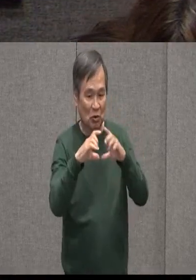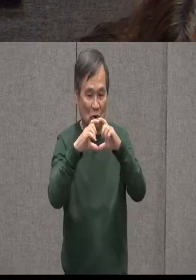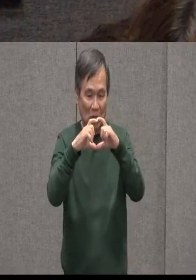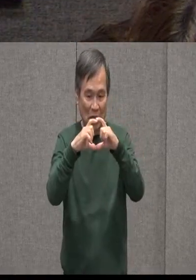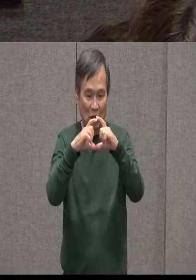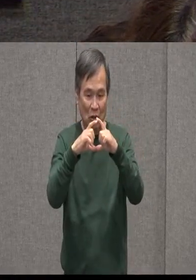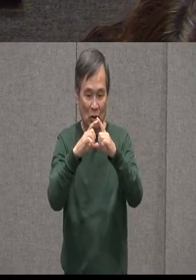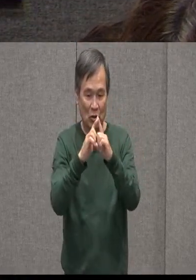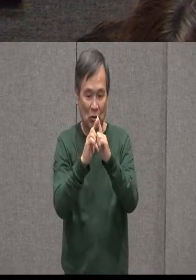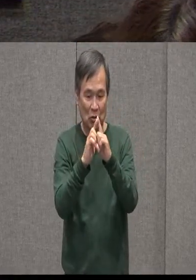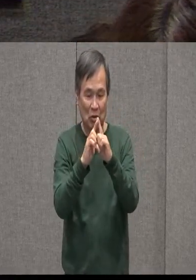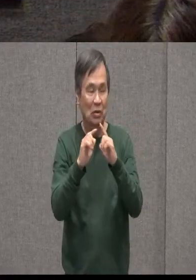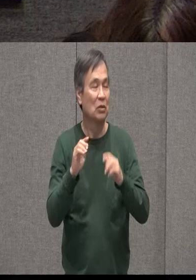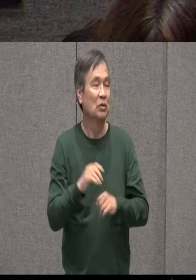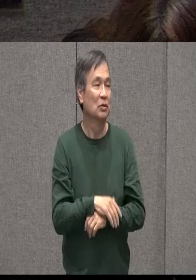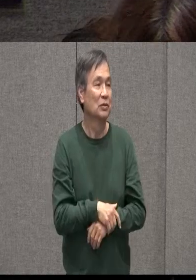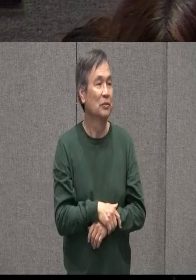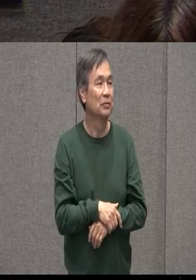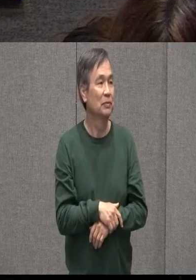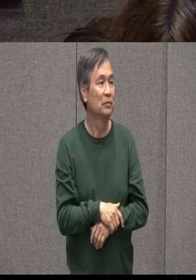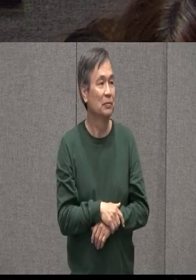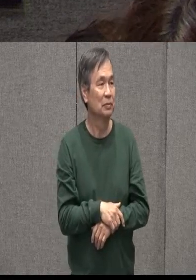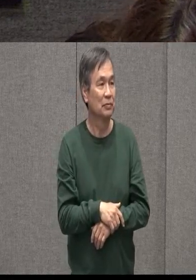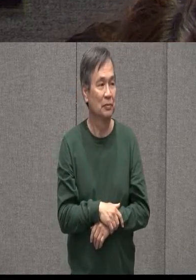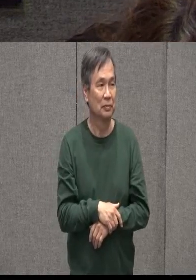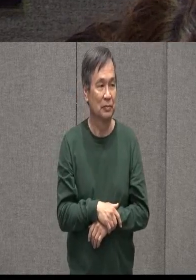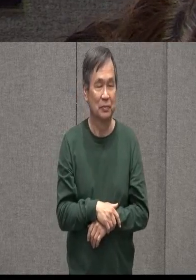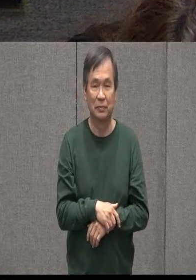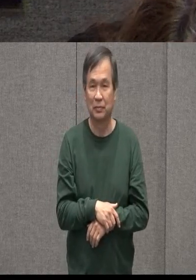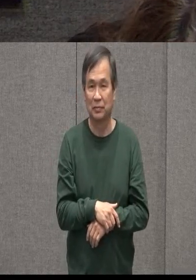oh, and I'm gonna do that bent pool noodle shape, squishy.